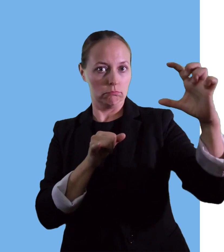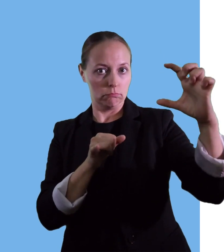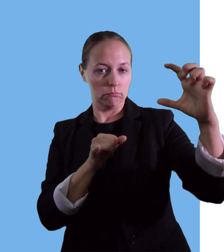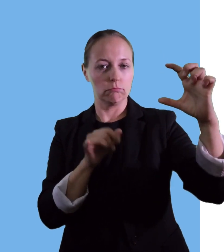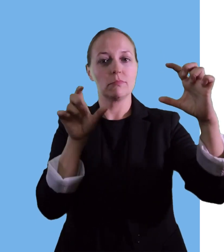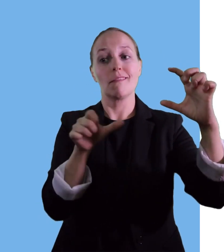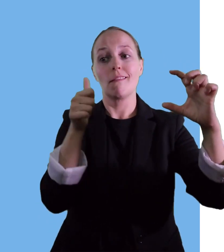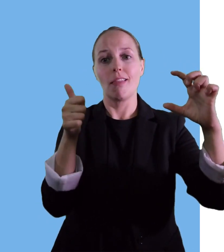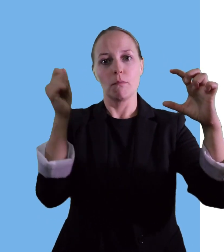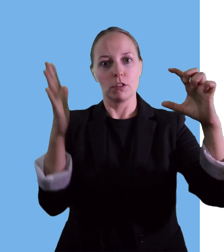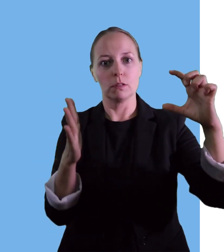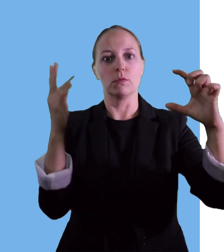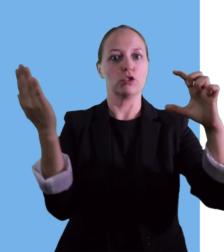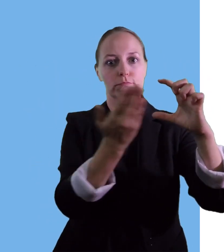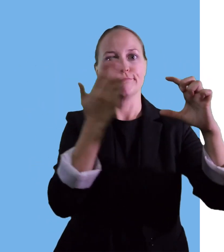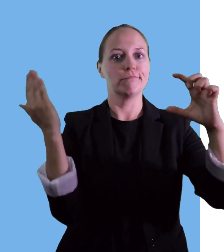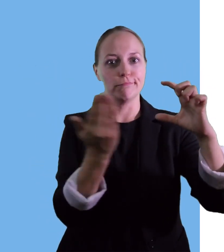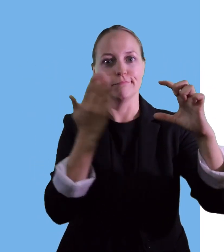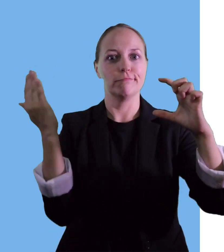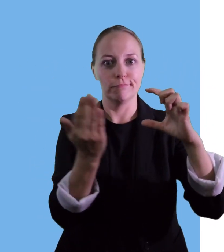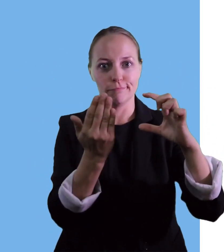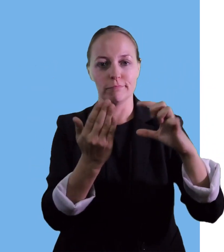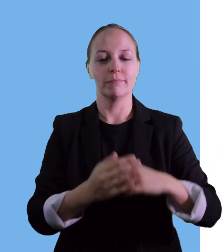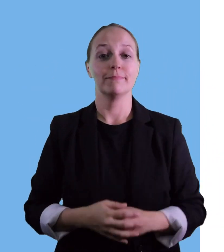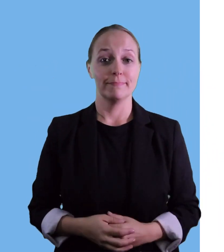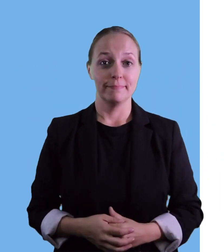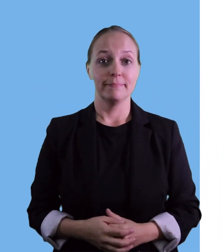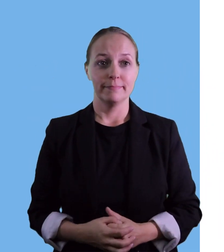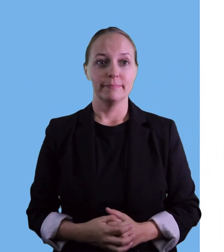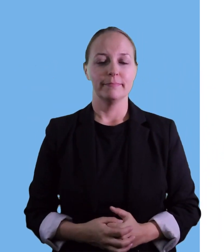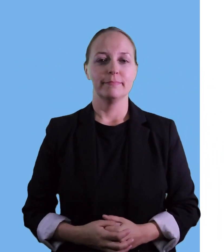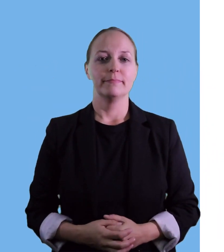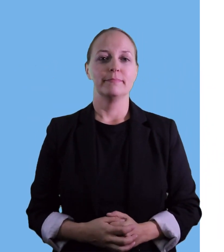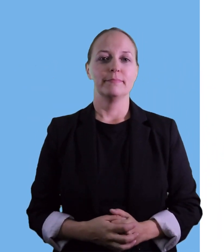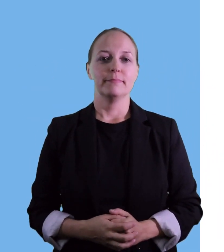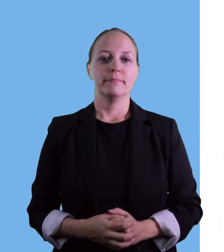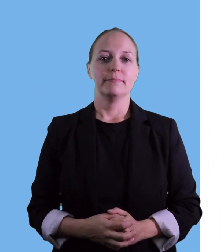in the first position on your screen and doesn't move based on who is speaking.